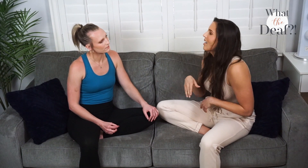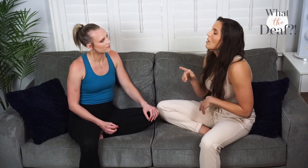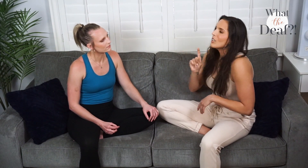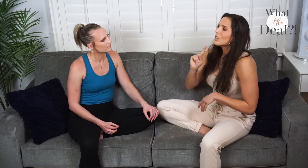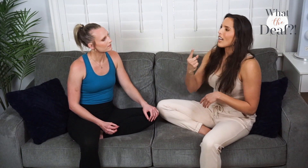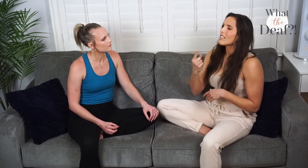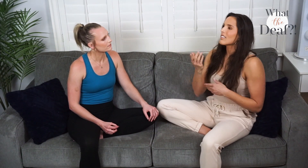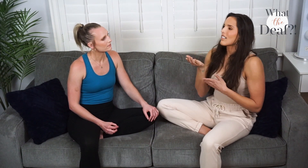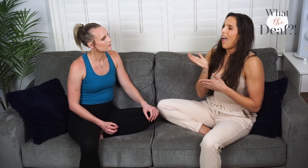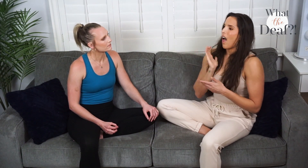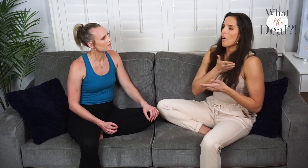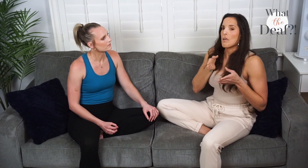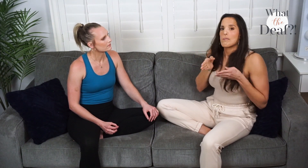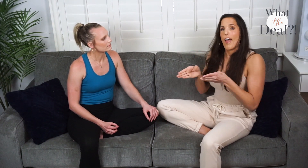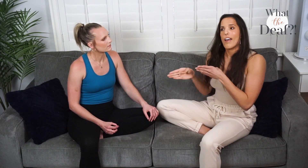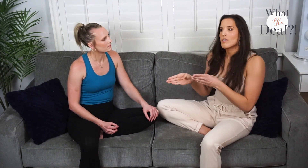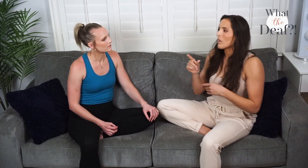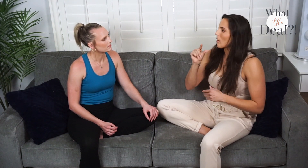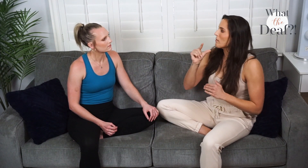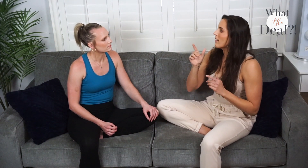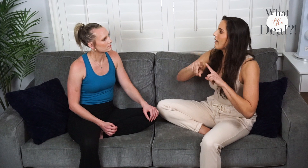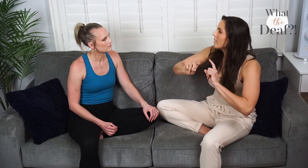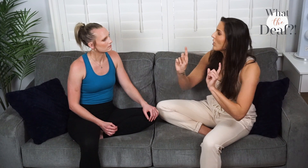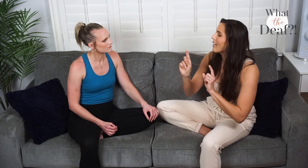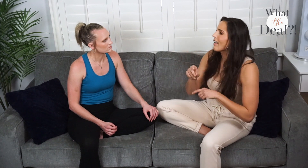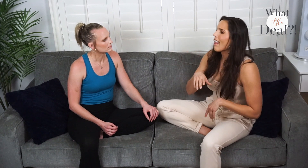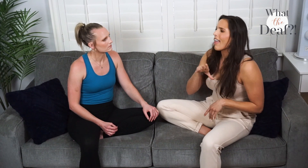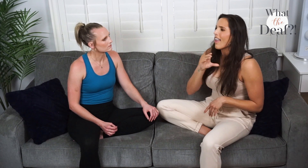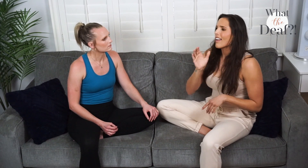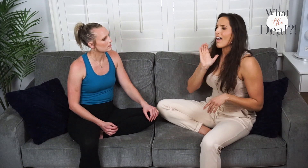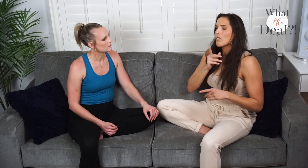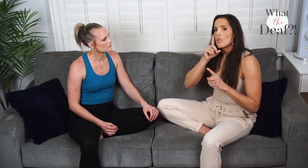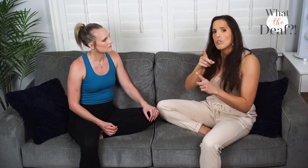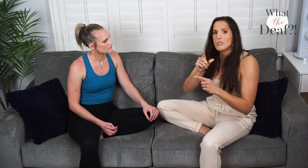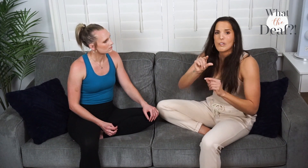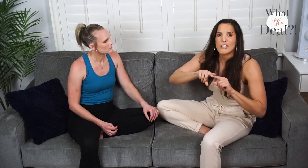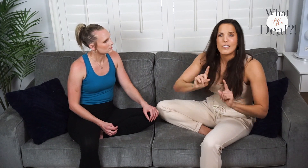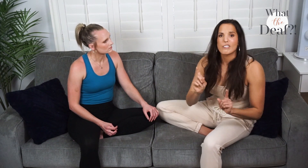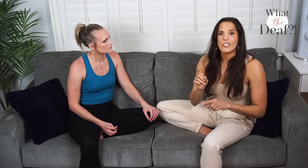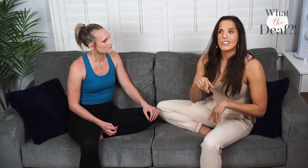But just, our paths were a little bit different and our goals were different.